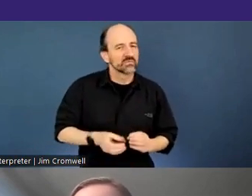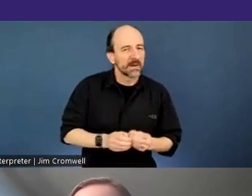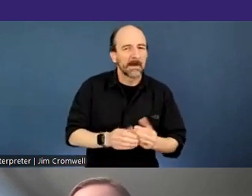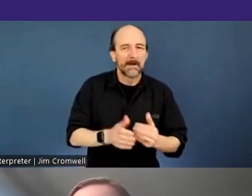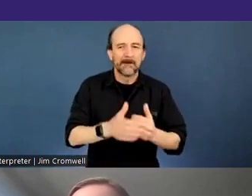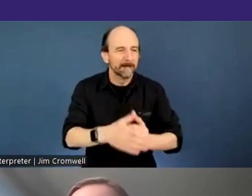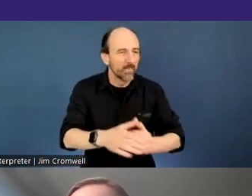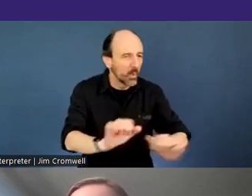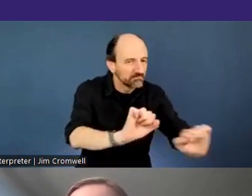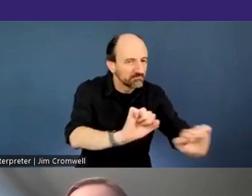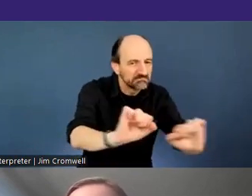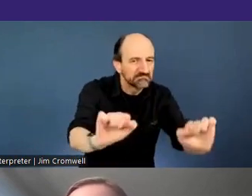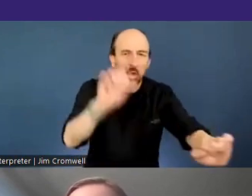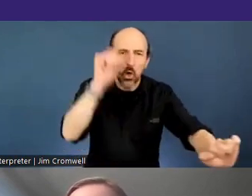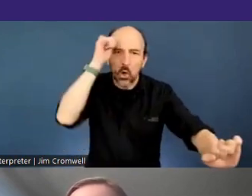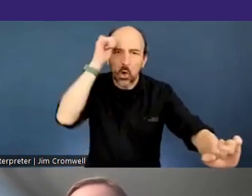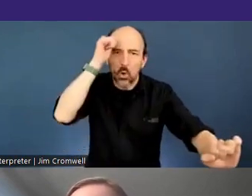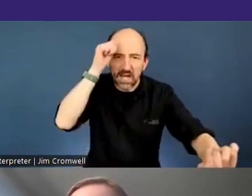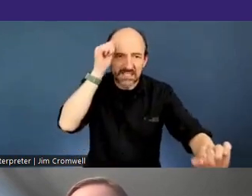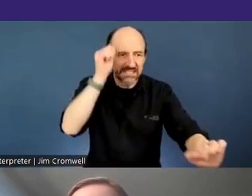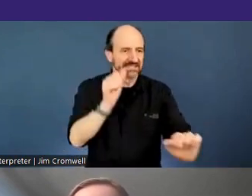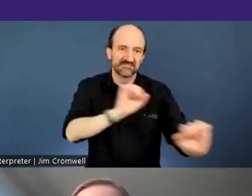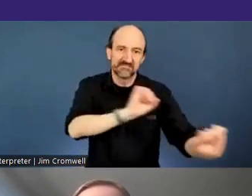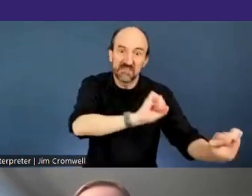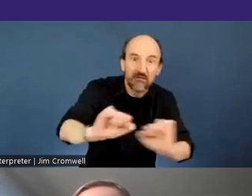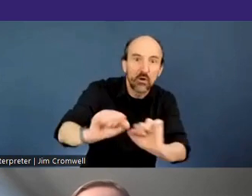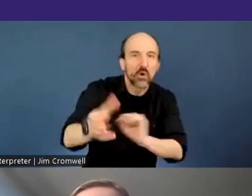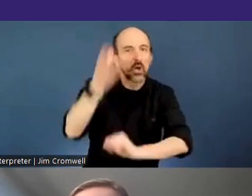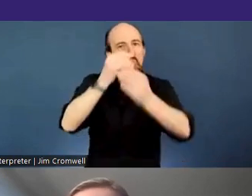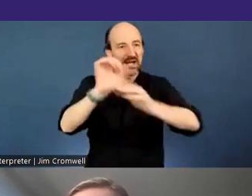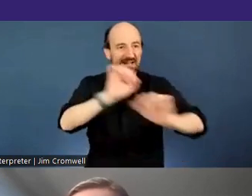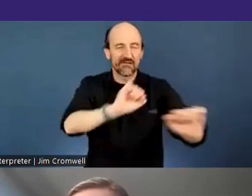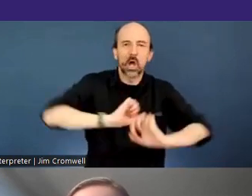their own learning and ownership and then alongside such ownership,